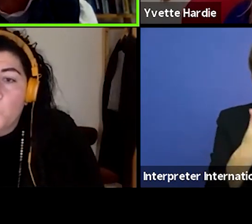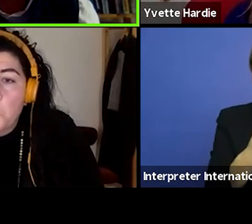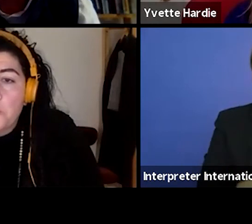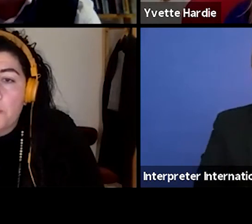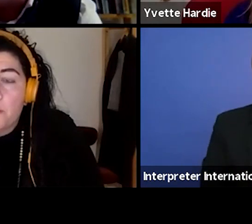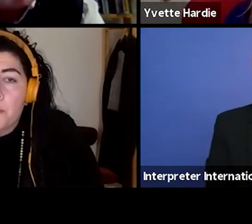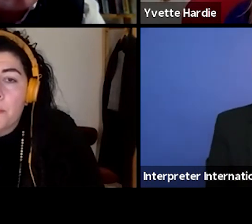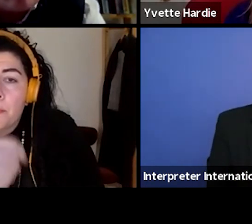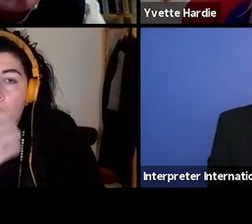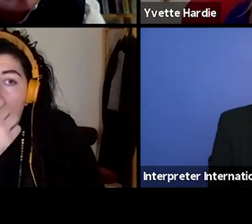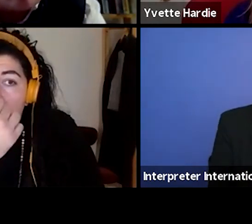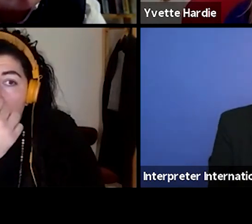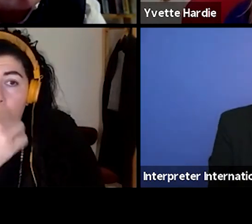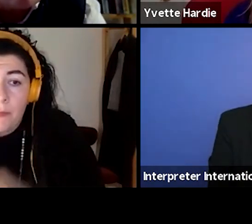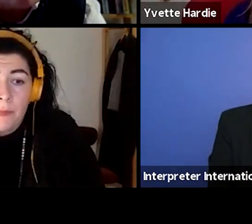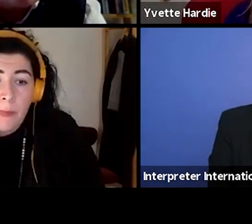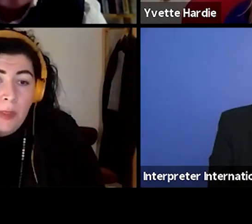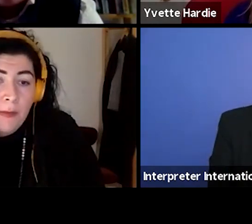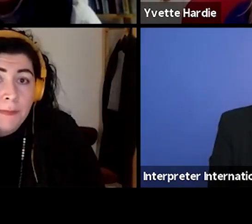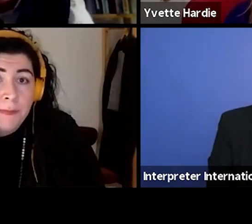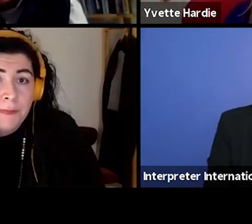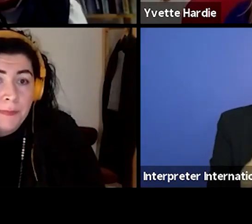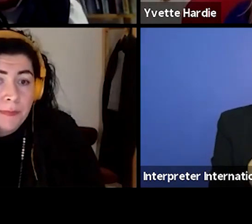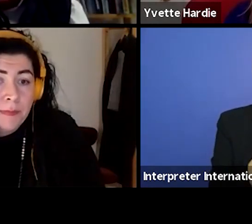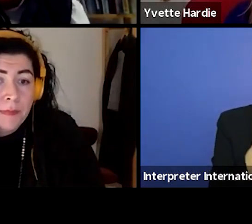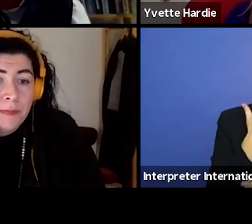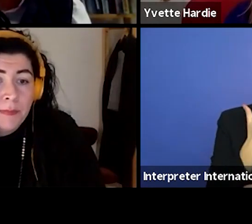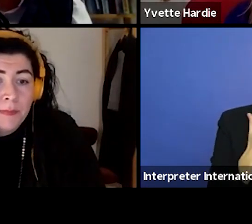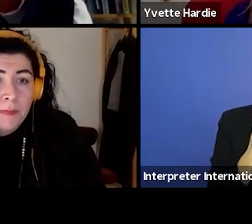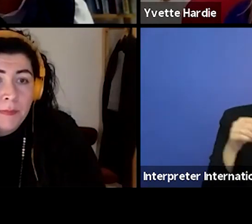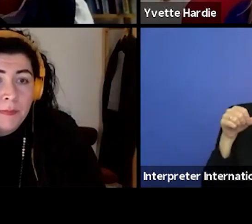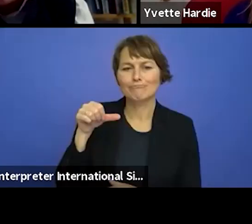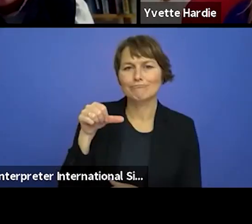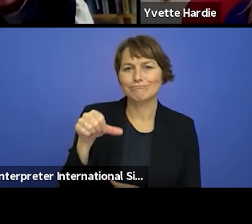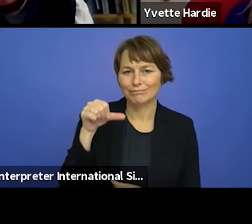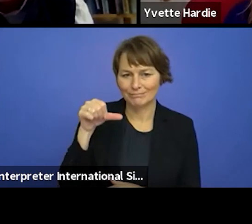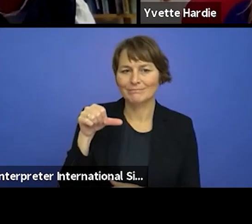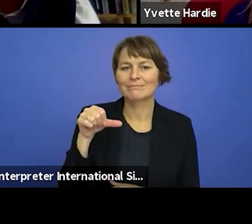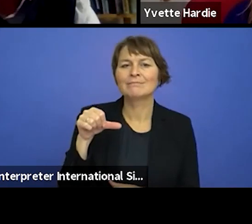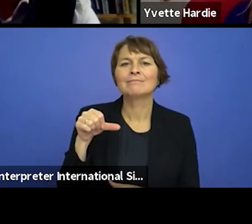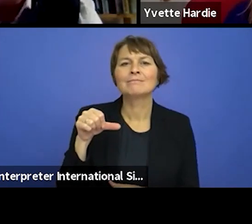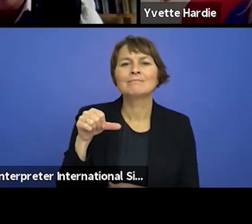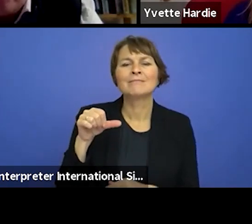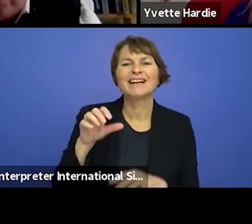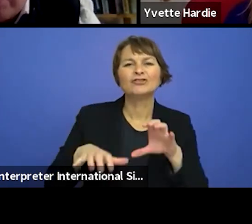Exactly, thank you Stefan. I have just posted the message in the chat as well, so guest list